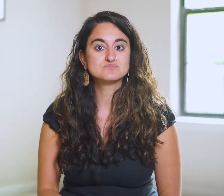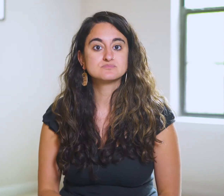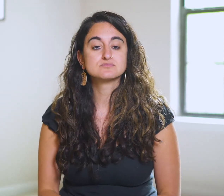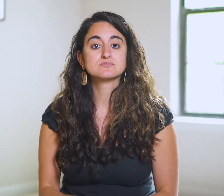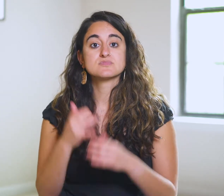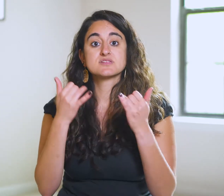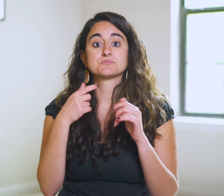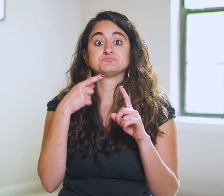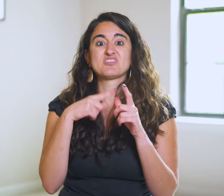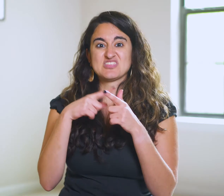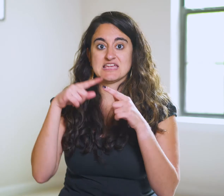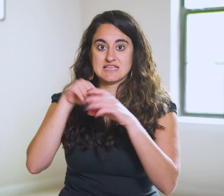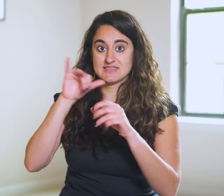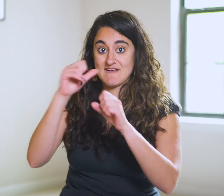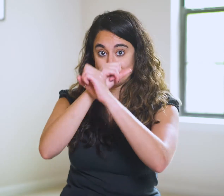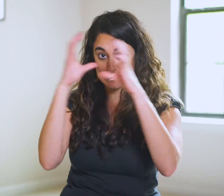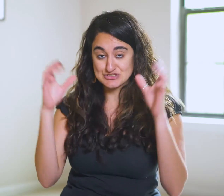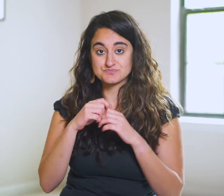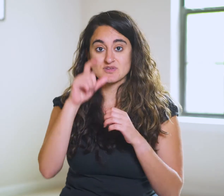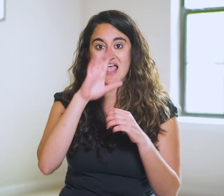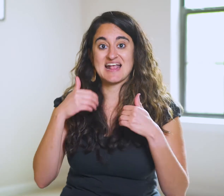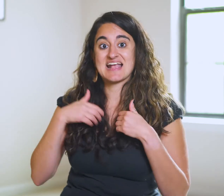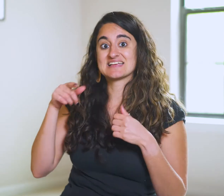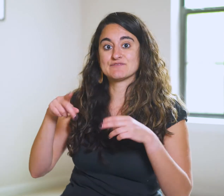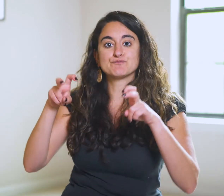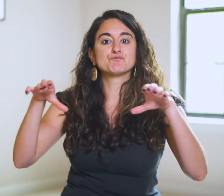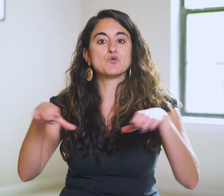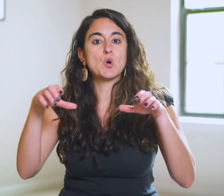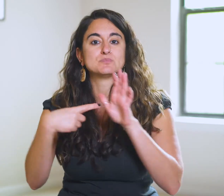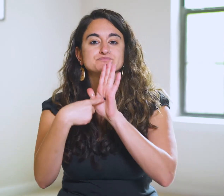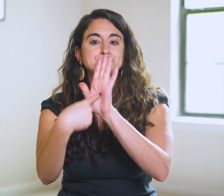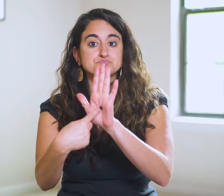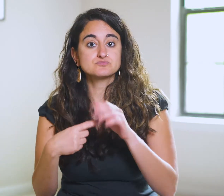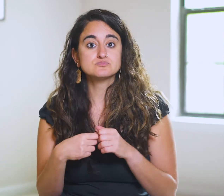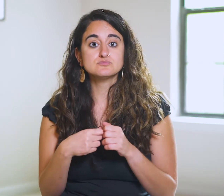Then God has Ezekiel perform a sign-act: